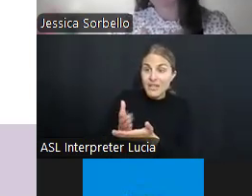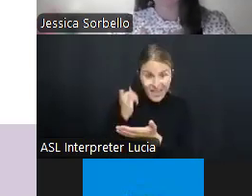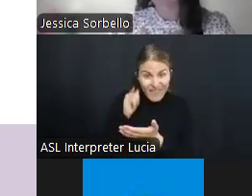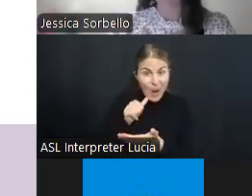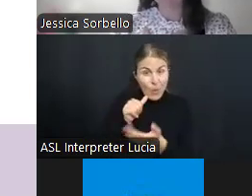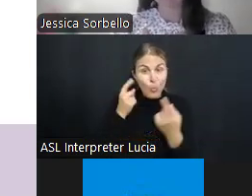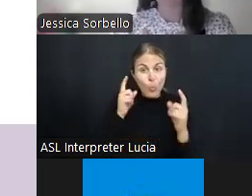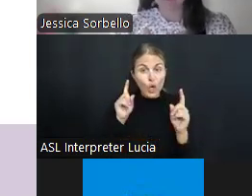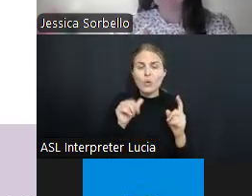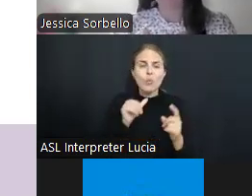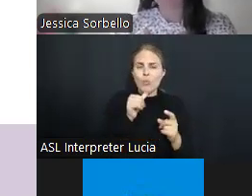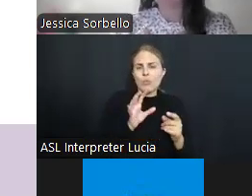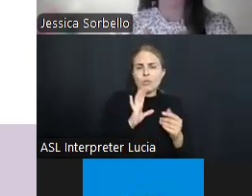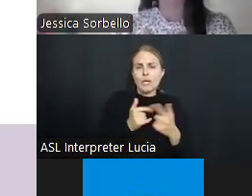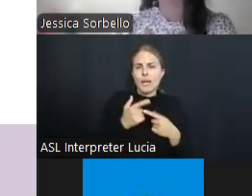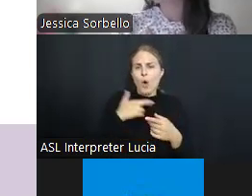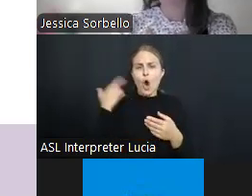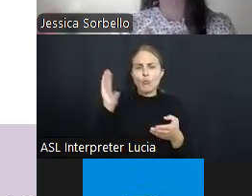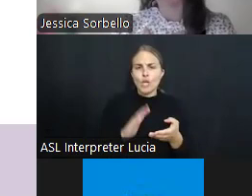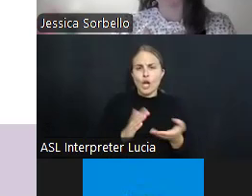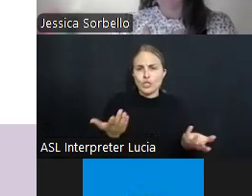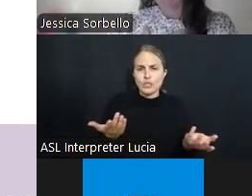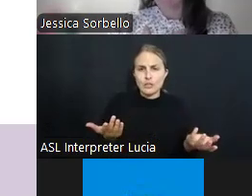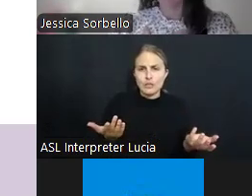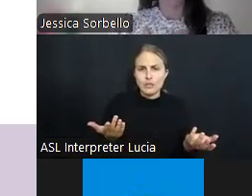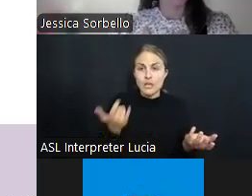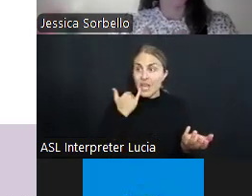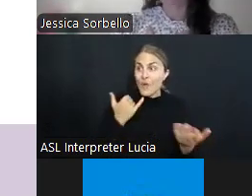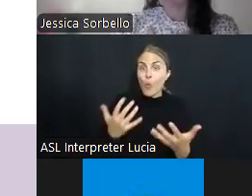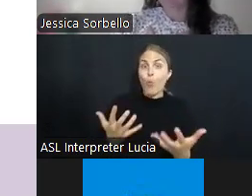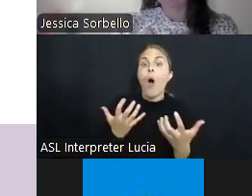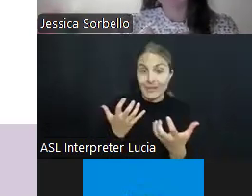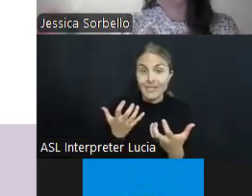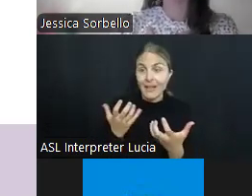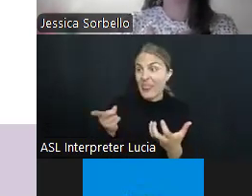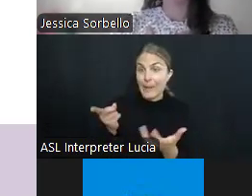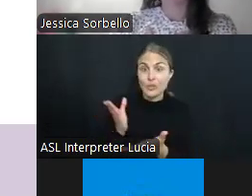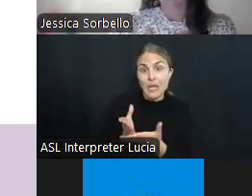overdose death pseudo nationally